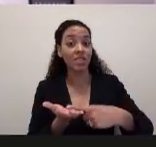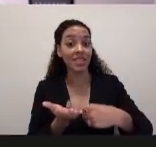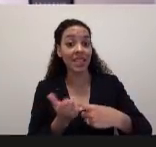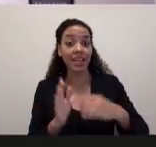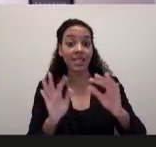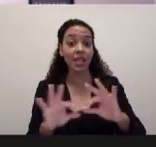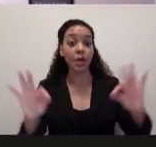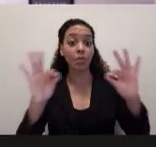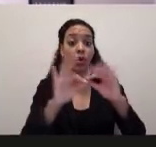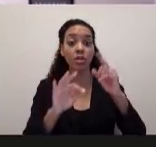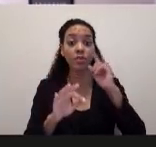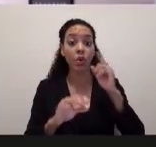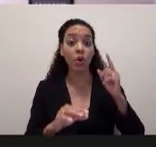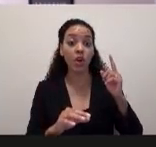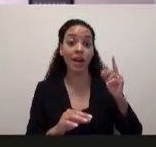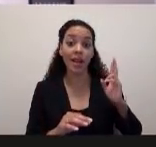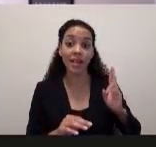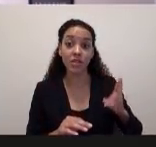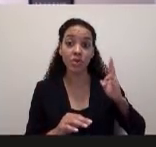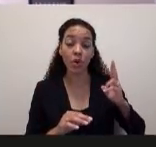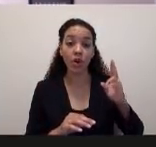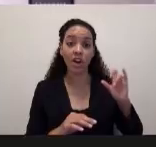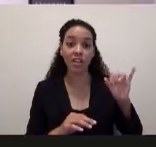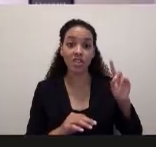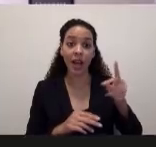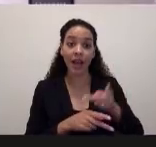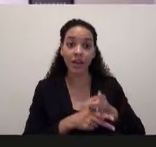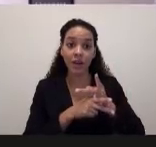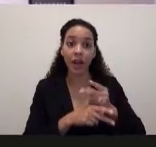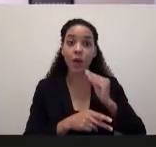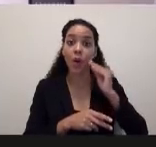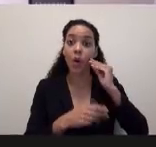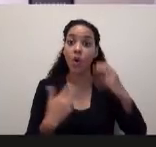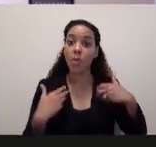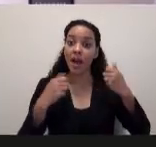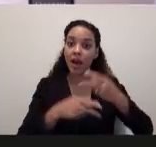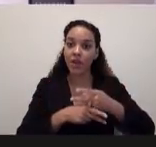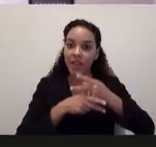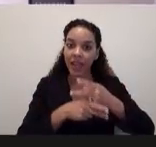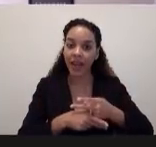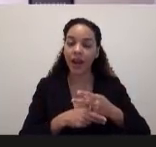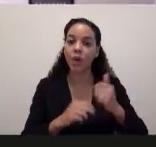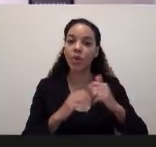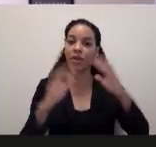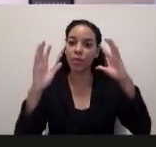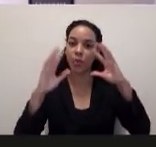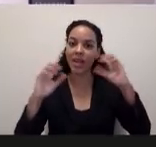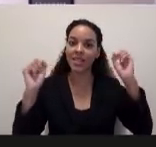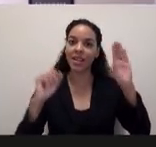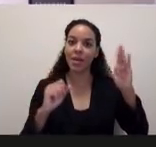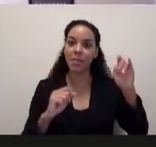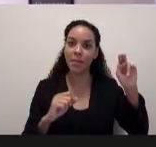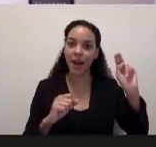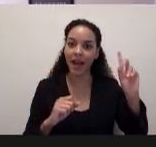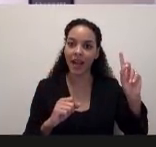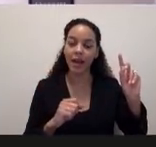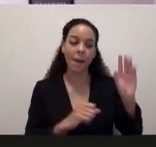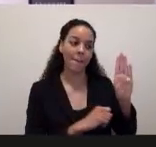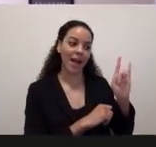home health care and family leave investments in President Biden's Build Back Better agenda. Medicaid home and community based services